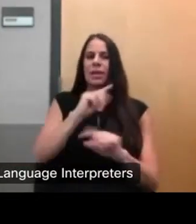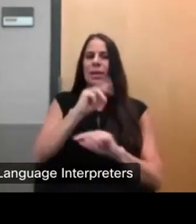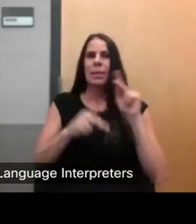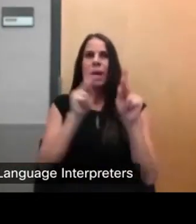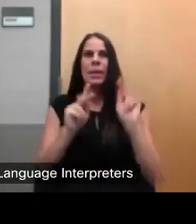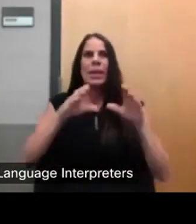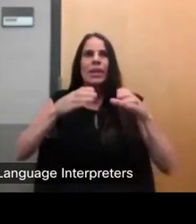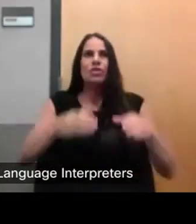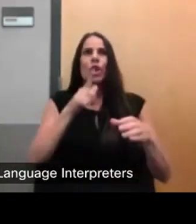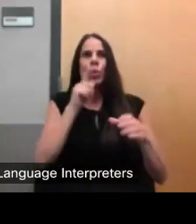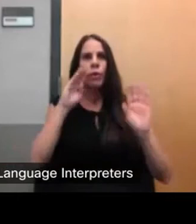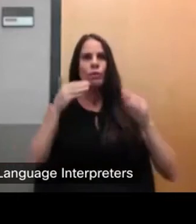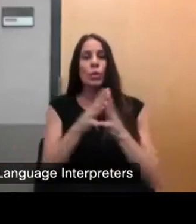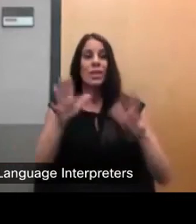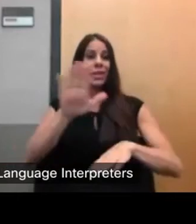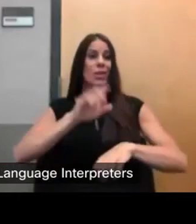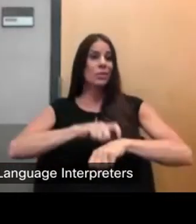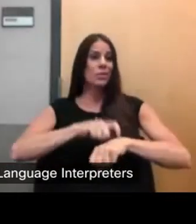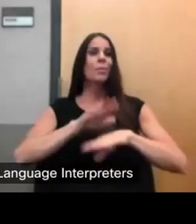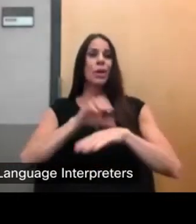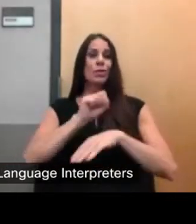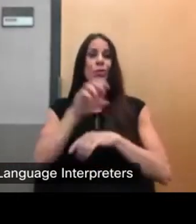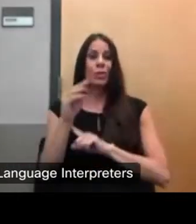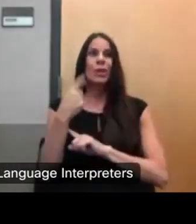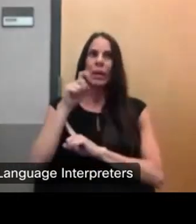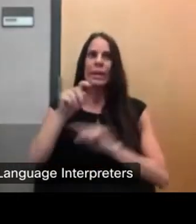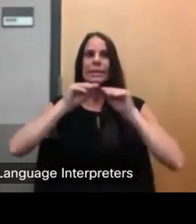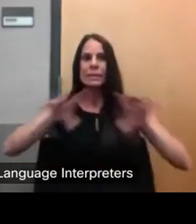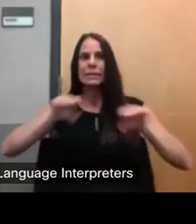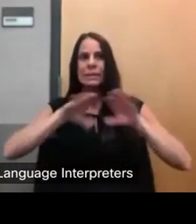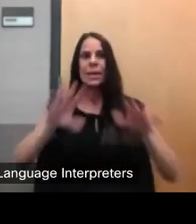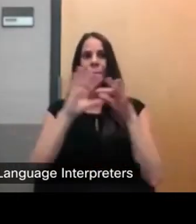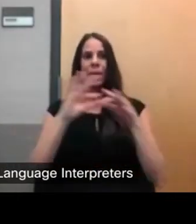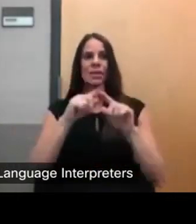media, but that we need to to, um, get messages that we're targeted to that audience or intended